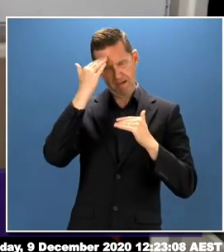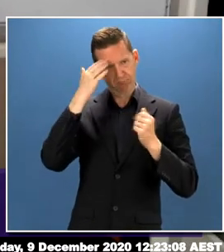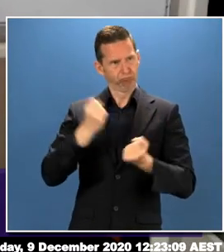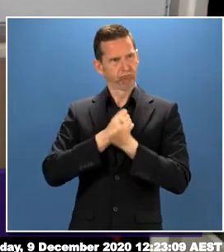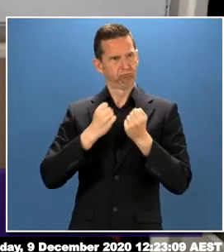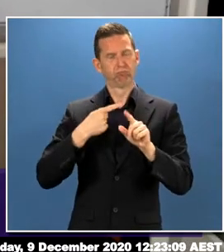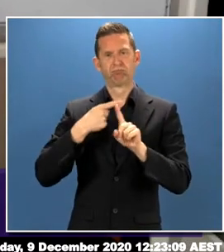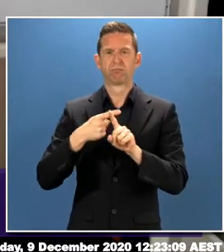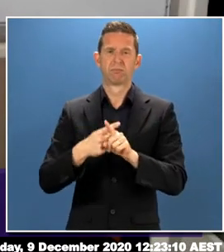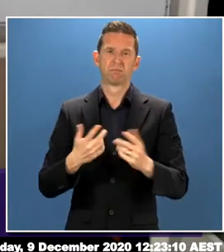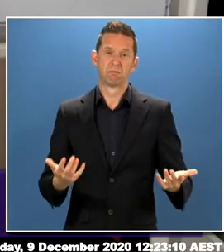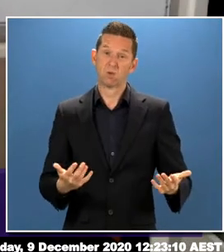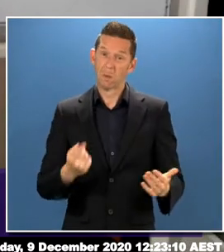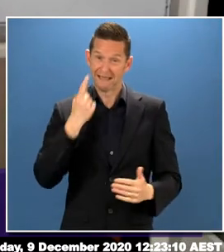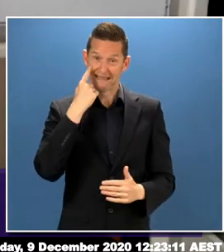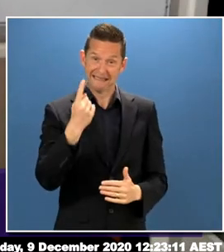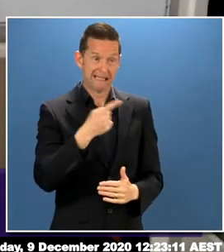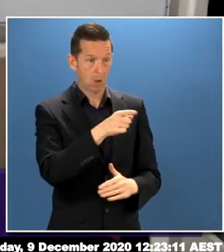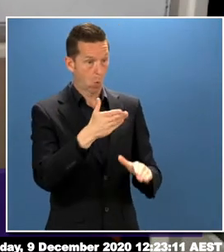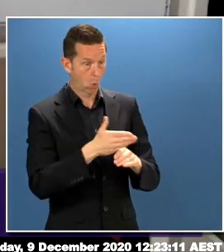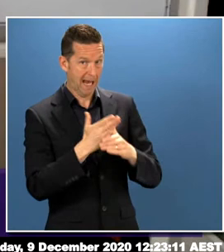So they all enjoyed being able to identify